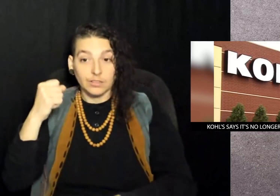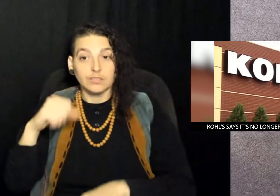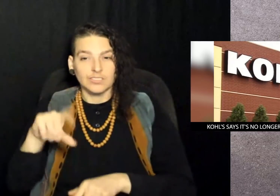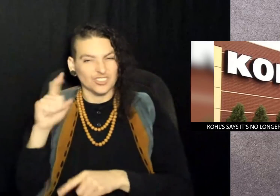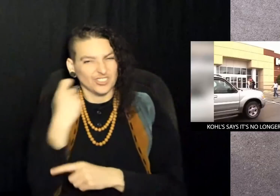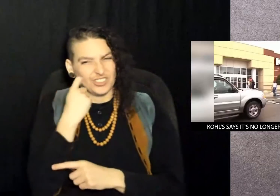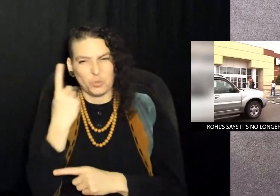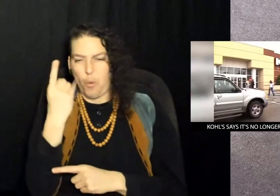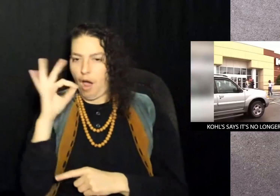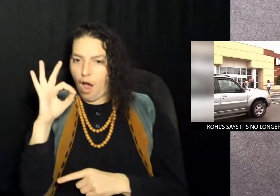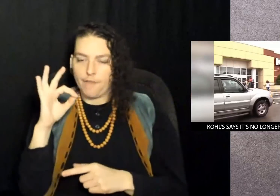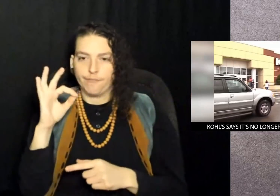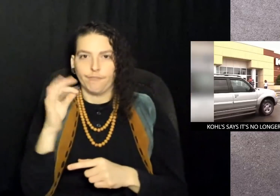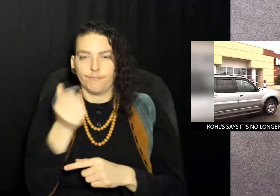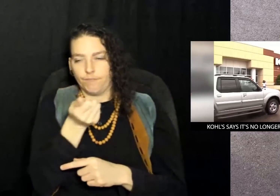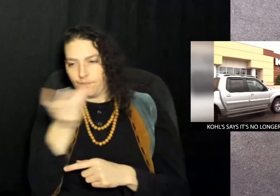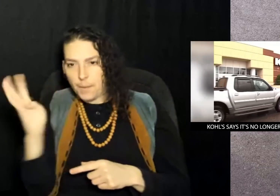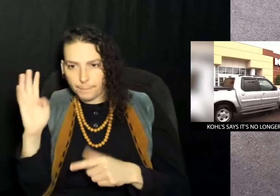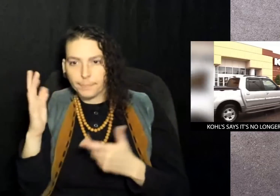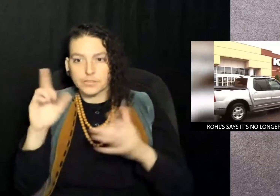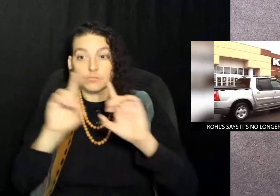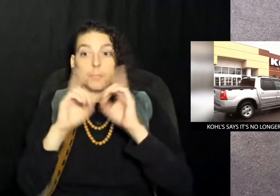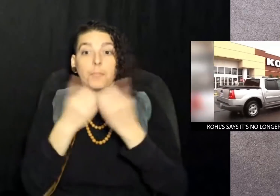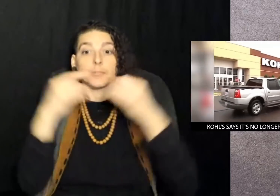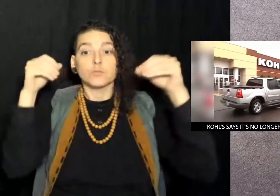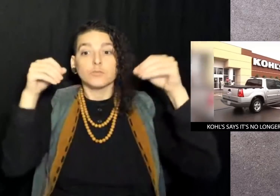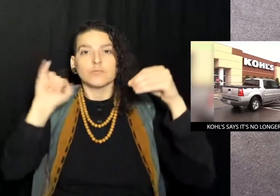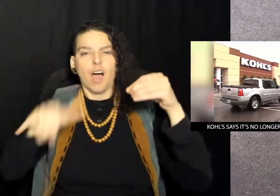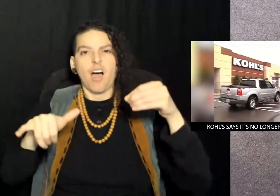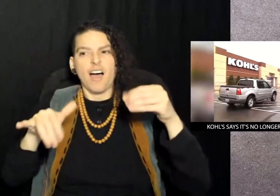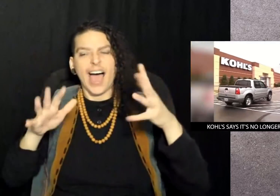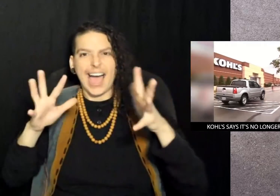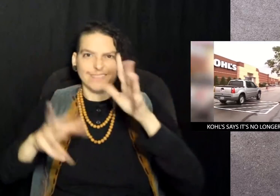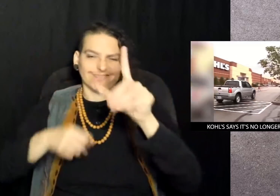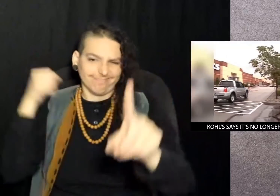Kohl's is just one of a number of department stores that's taken a hit over the past few years